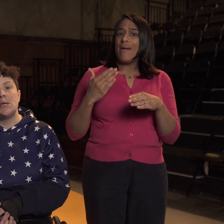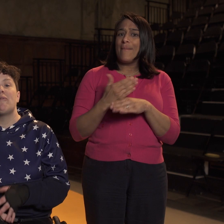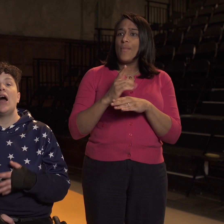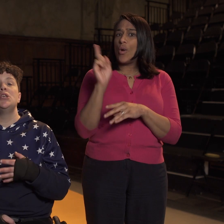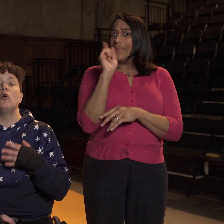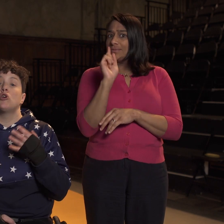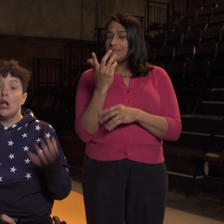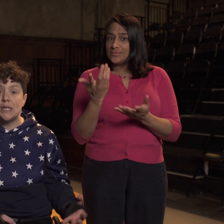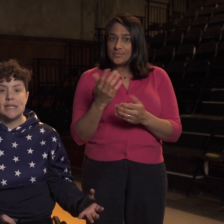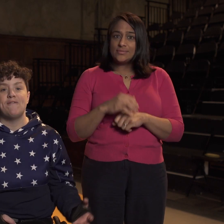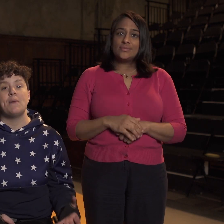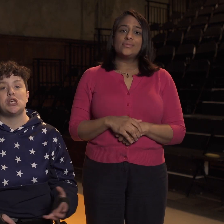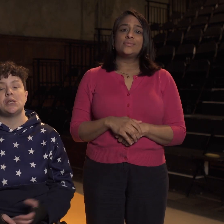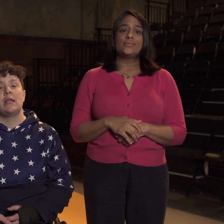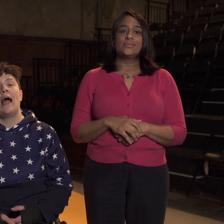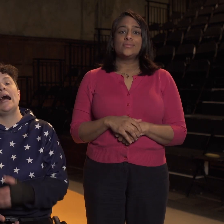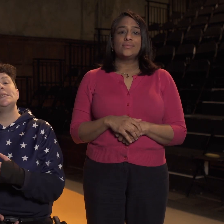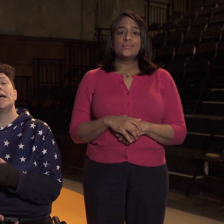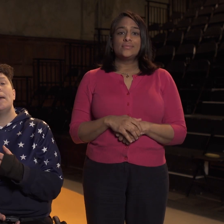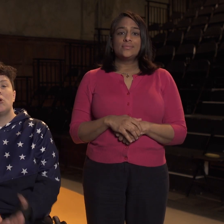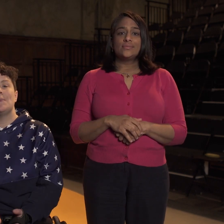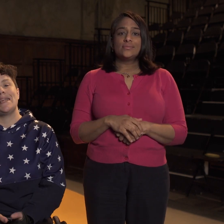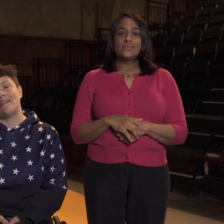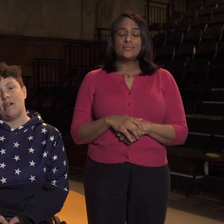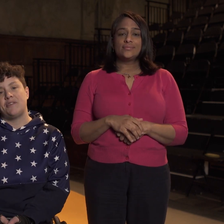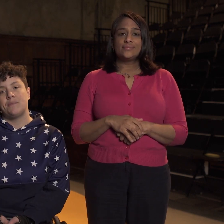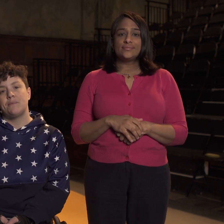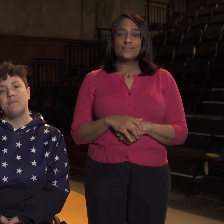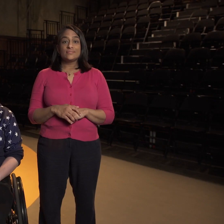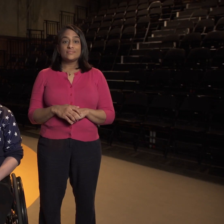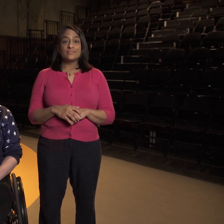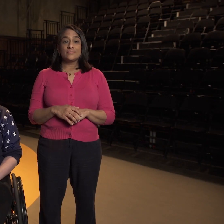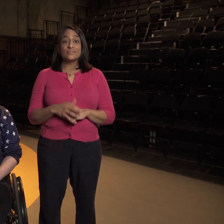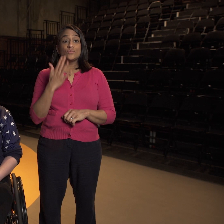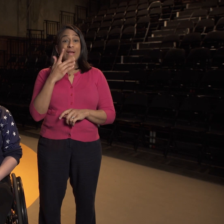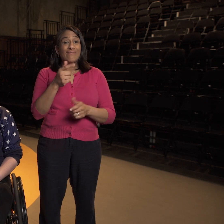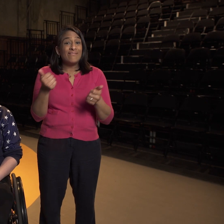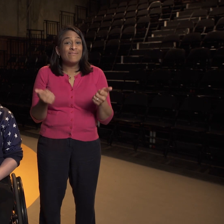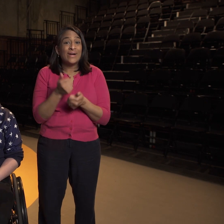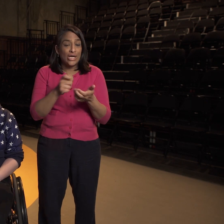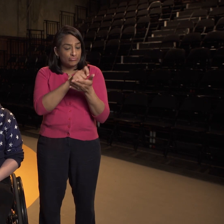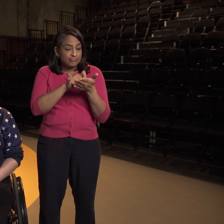You are then asked to provide your contact information and employment details. hey